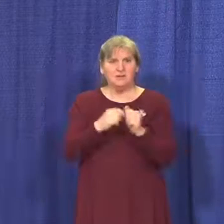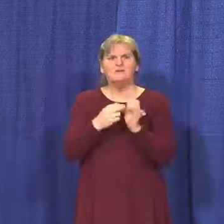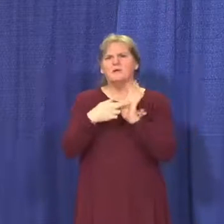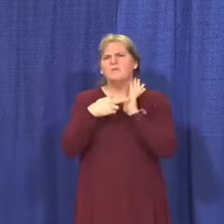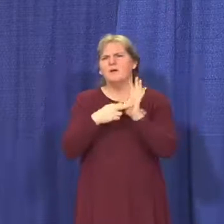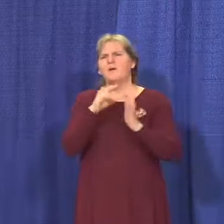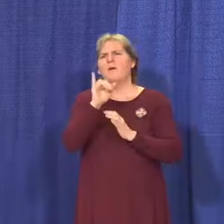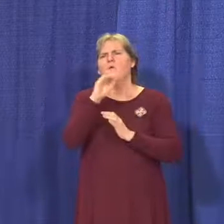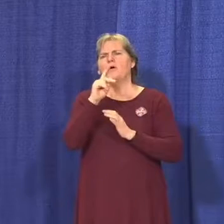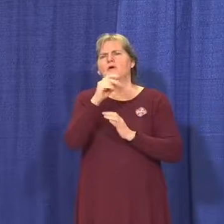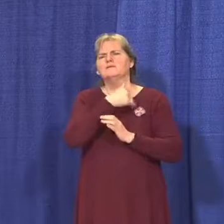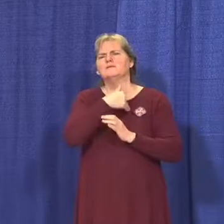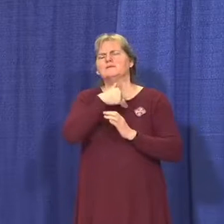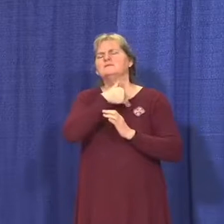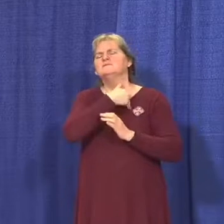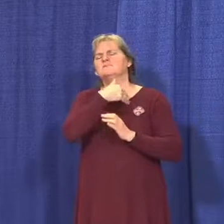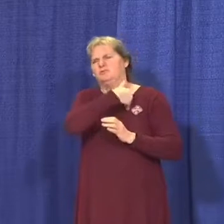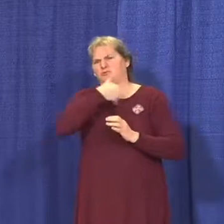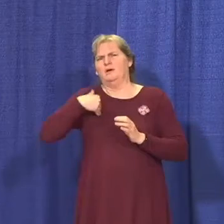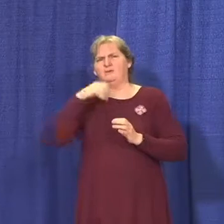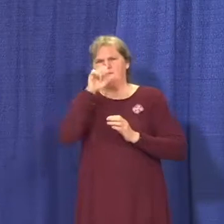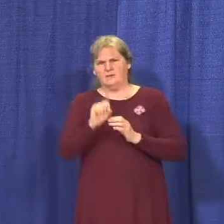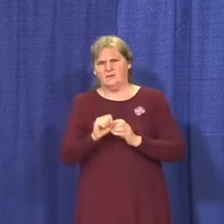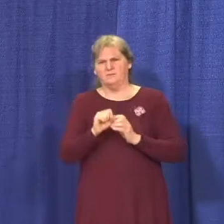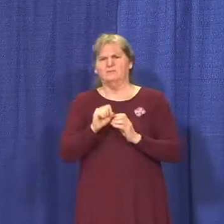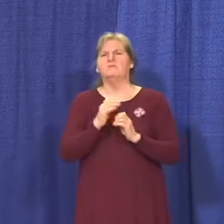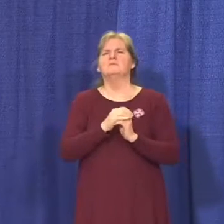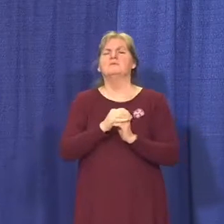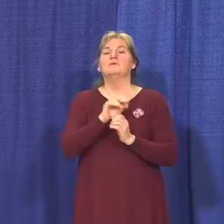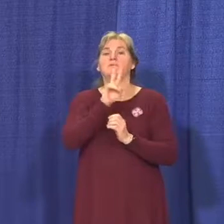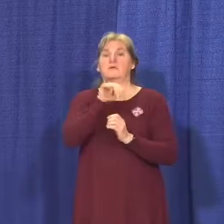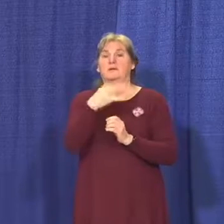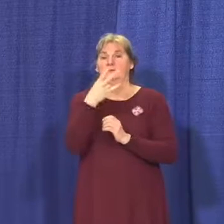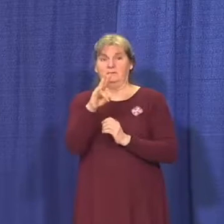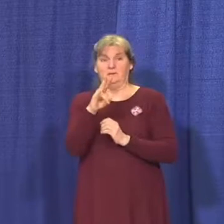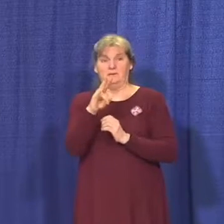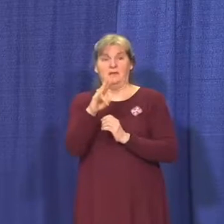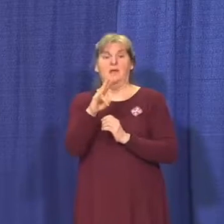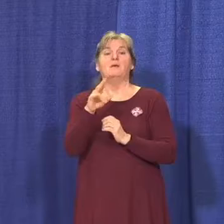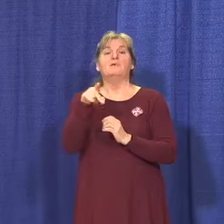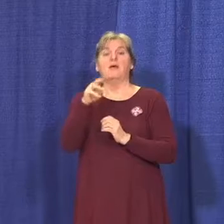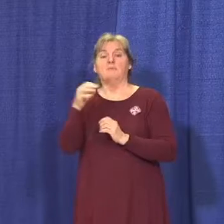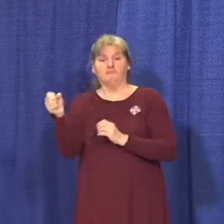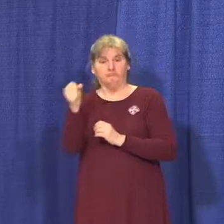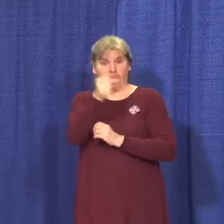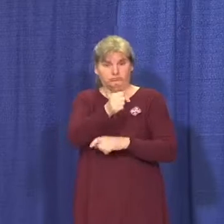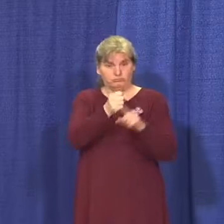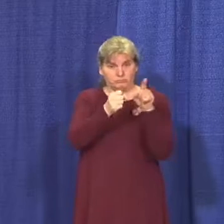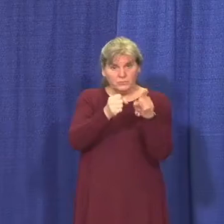riding of York southwestern and in 2017, the Prime Minister appointed Minister Hussen to the